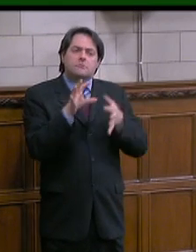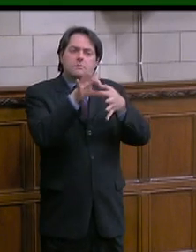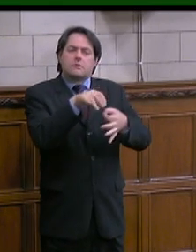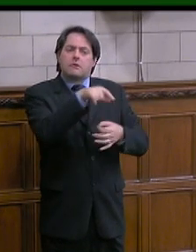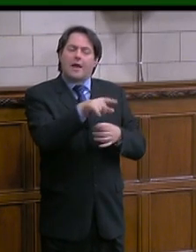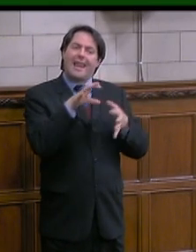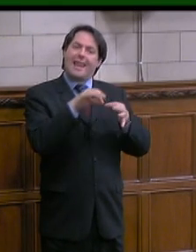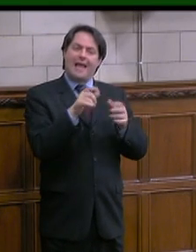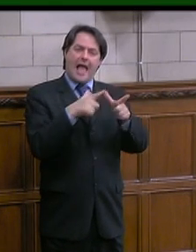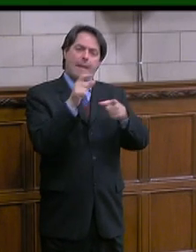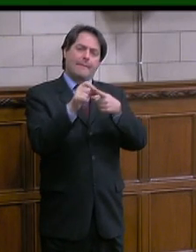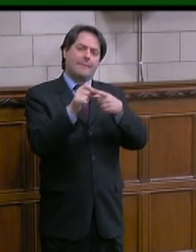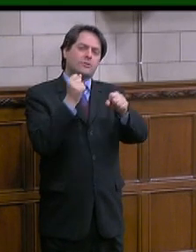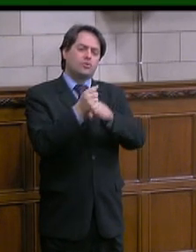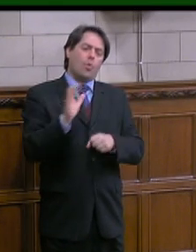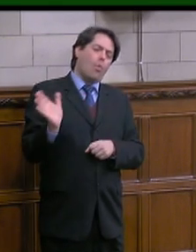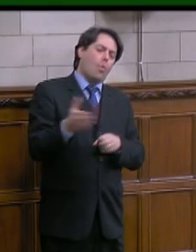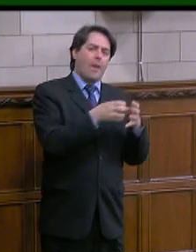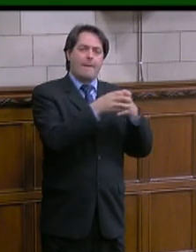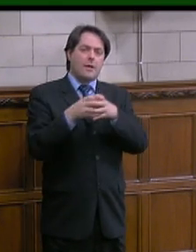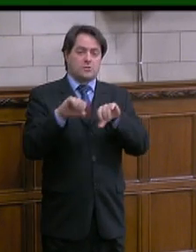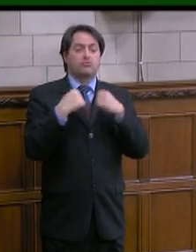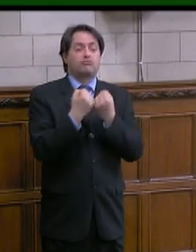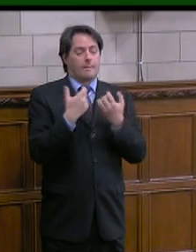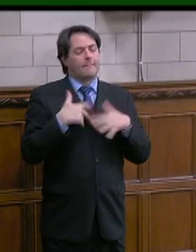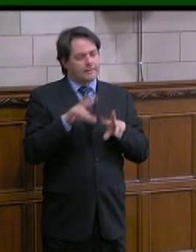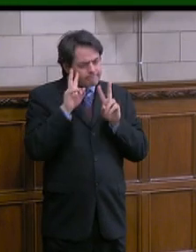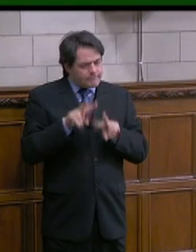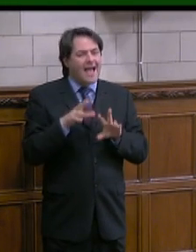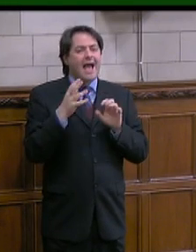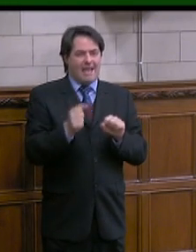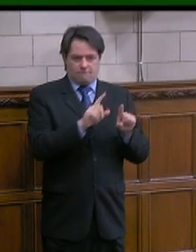all-party group on deafness, and the Independent Parliamentary Standards Authority will fund classes.